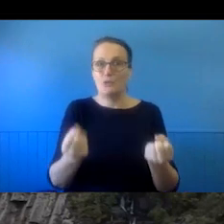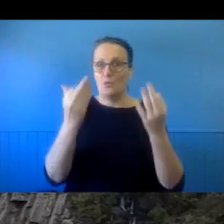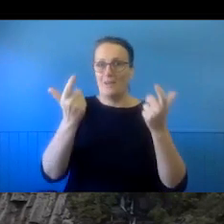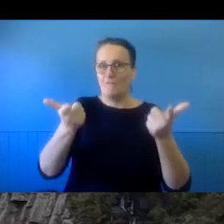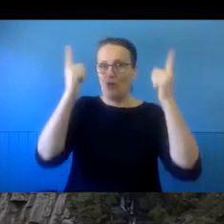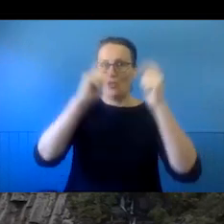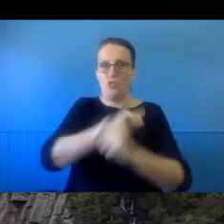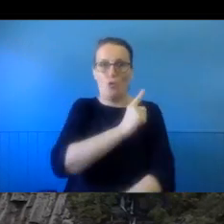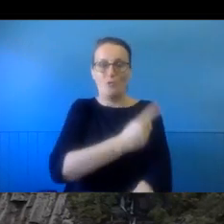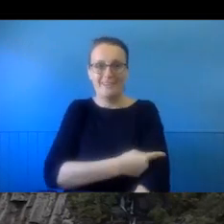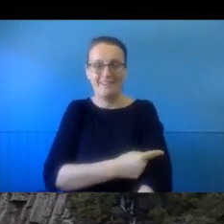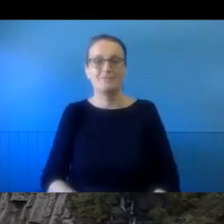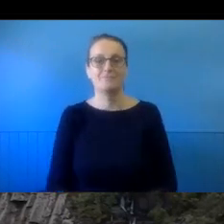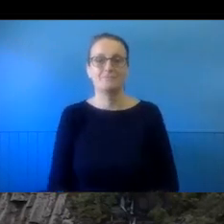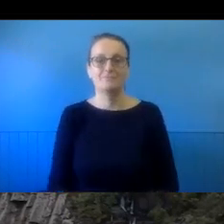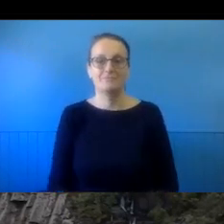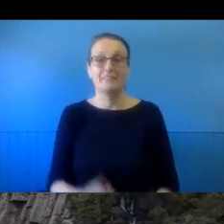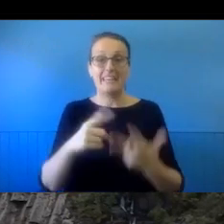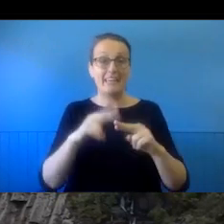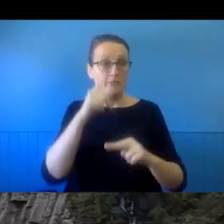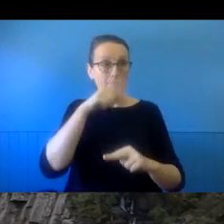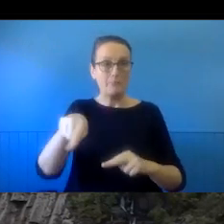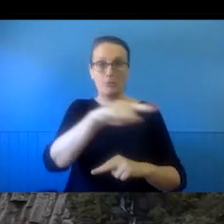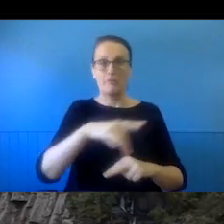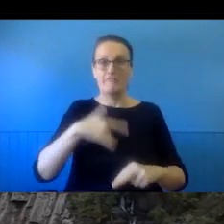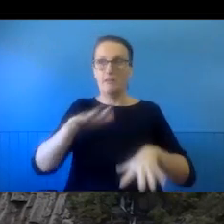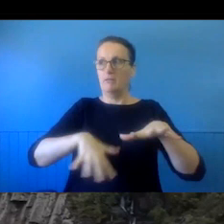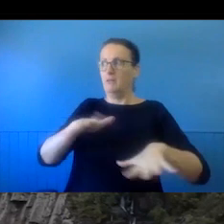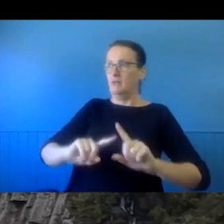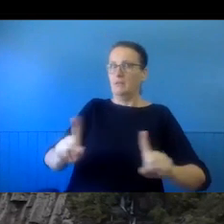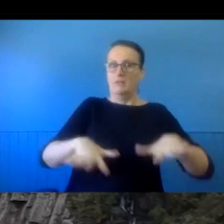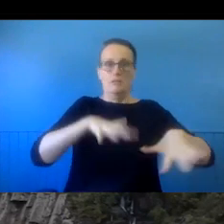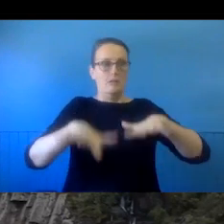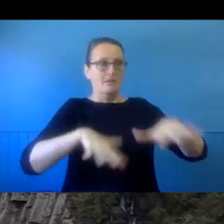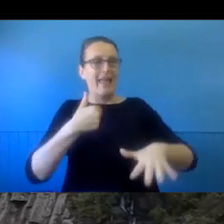they're already experiencing instability? That's a tricky